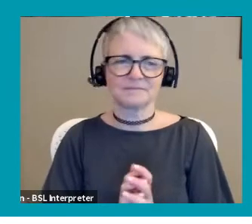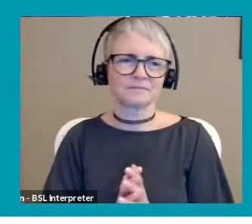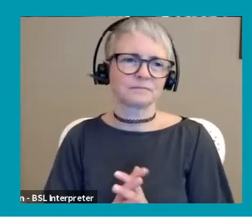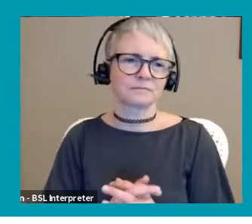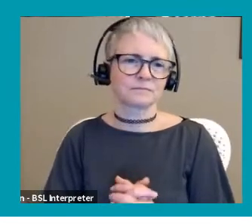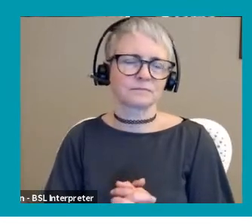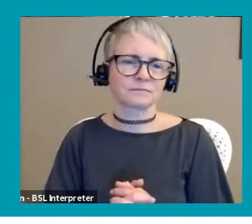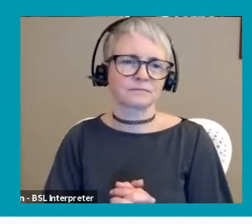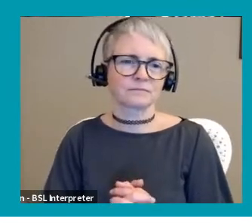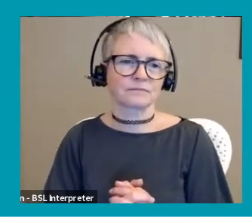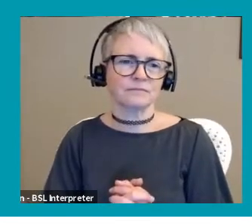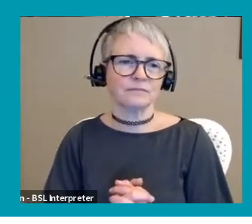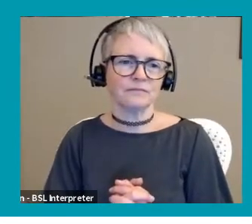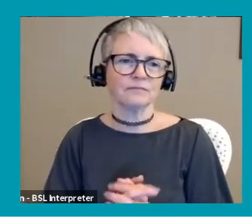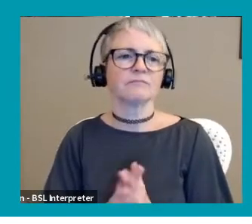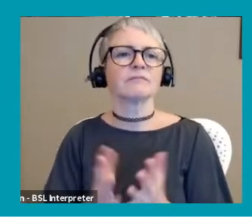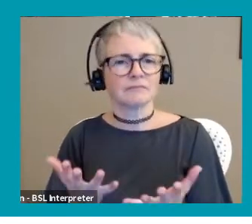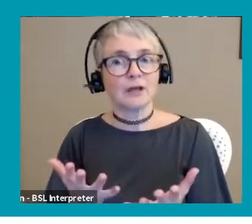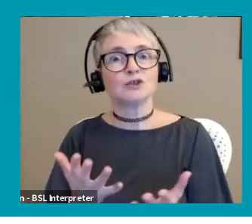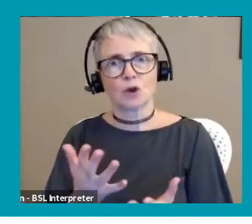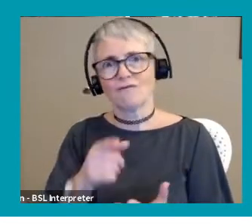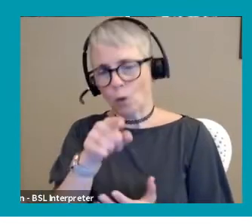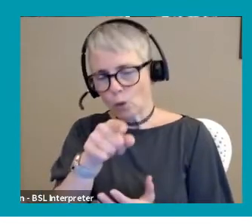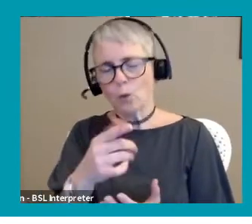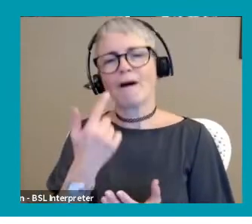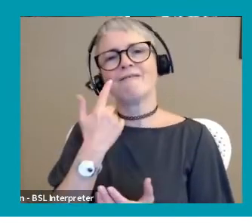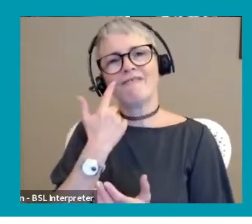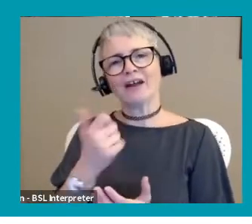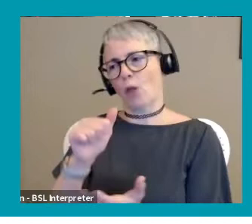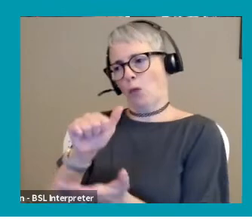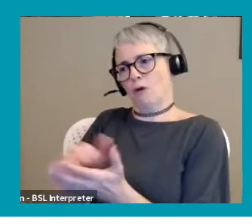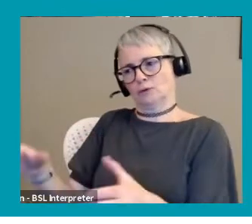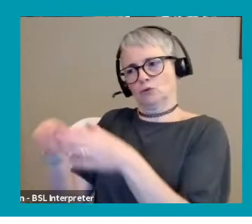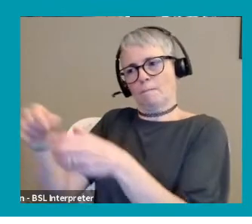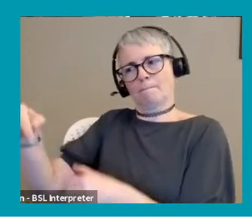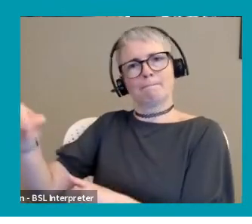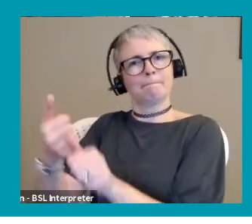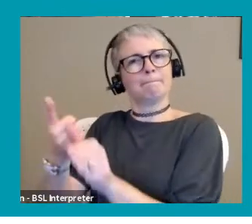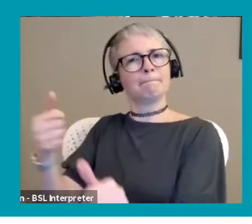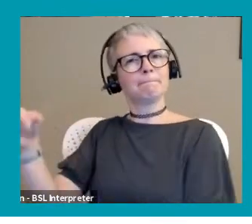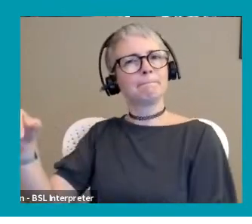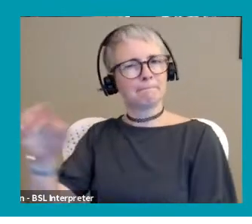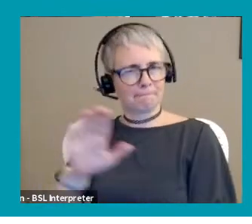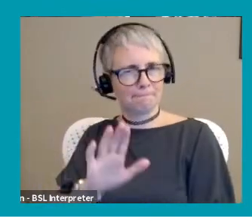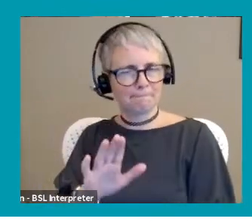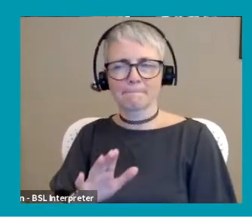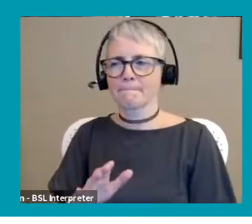So related to that find the right recruiter. So it's like finding somebody you have a connection with.